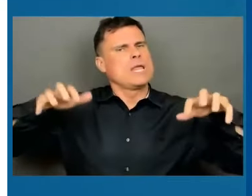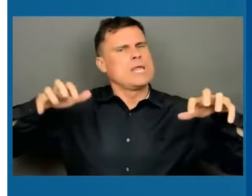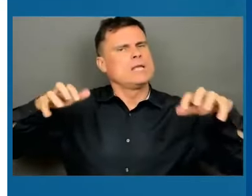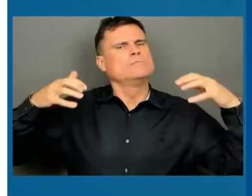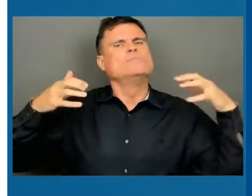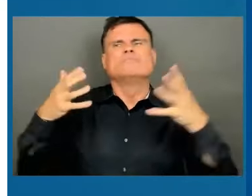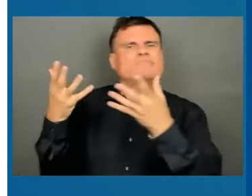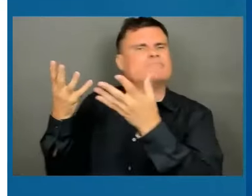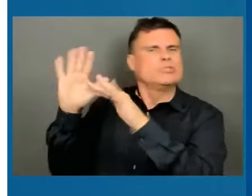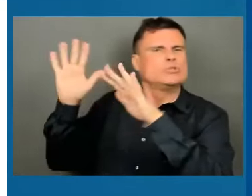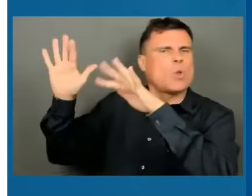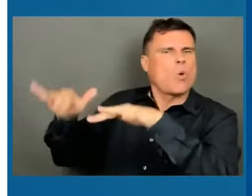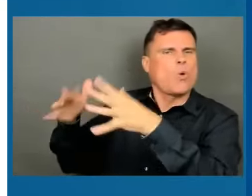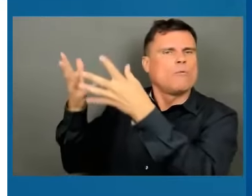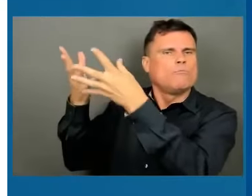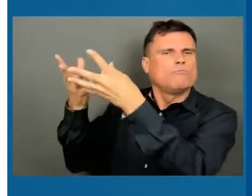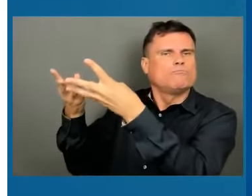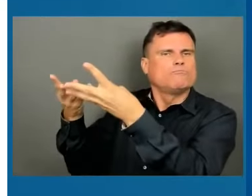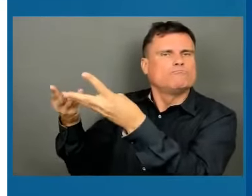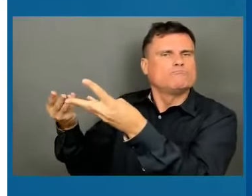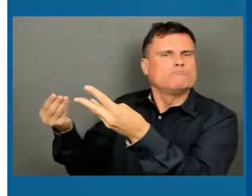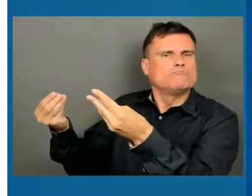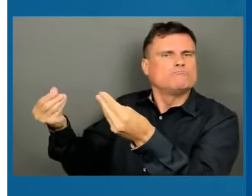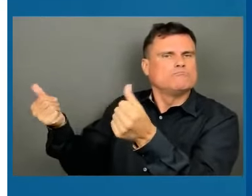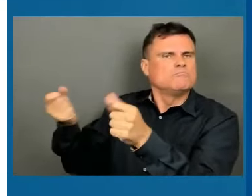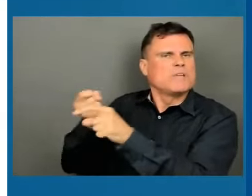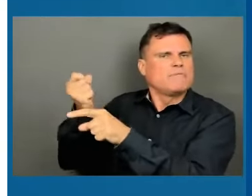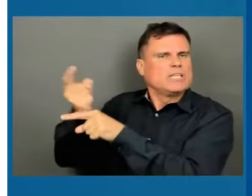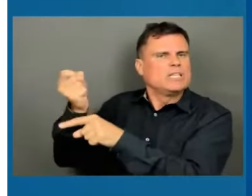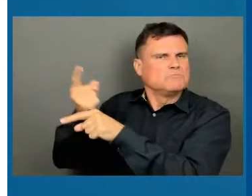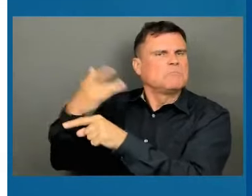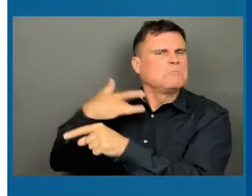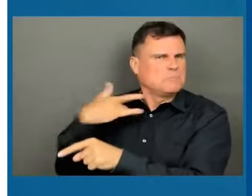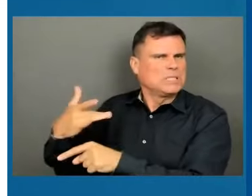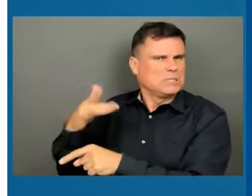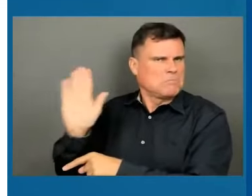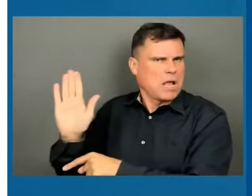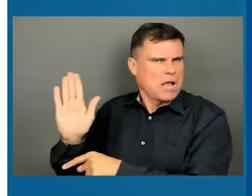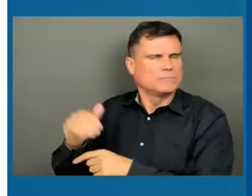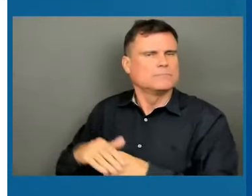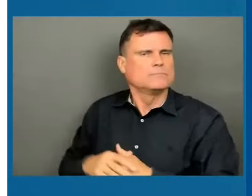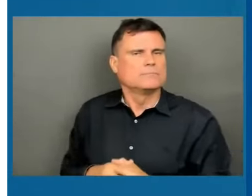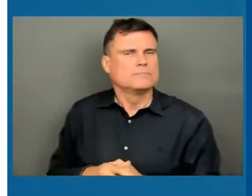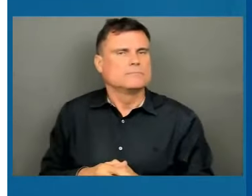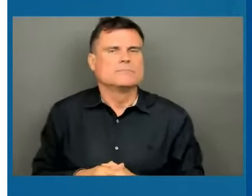to the Yukon. So we are dealing